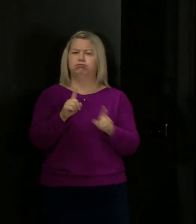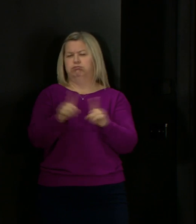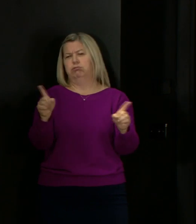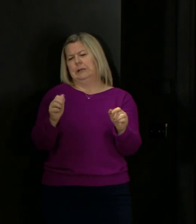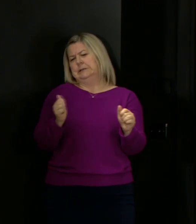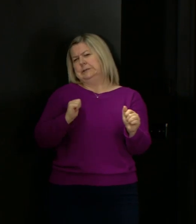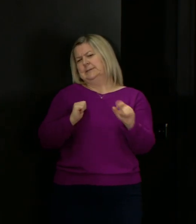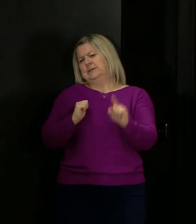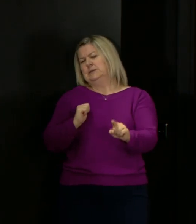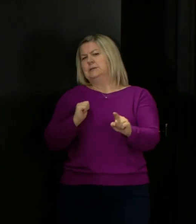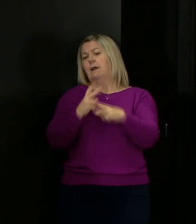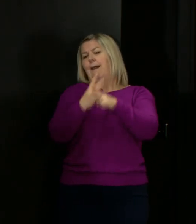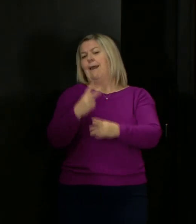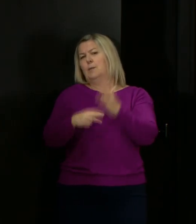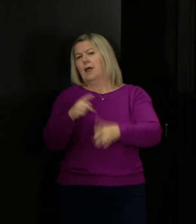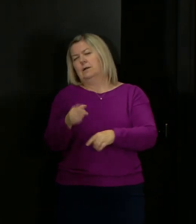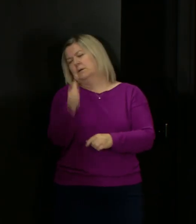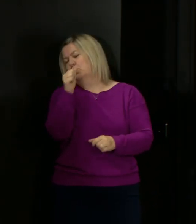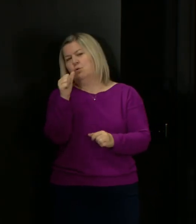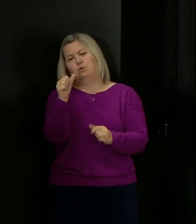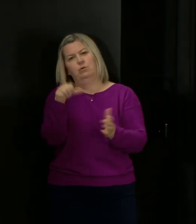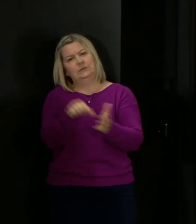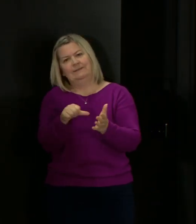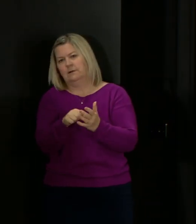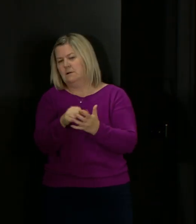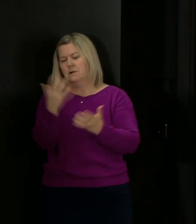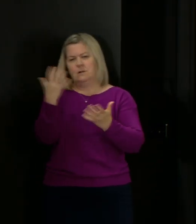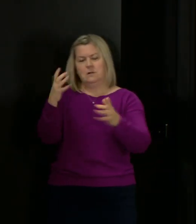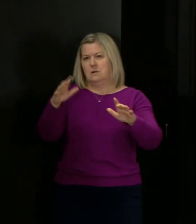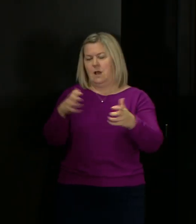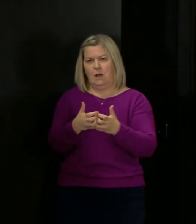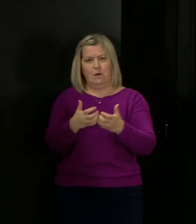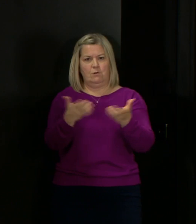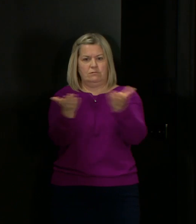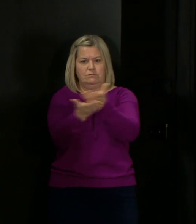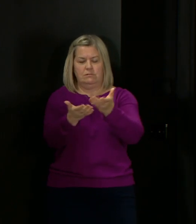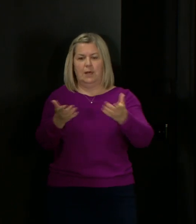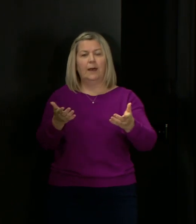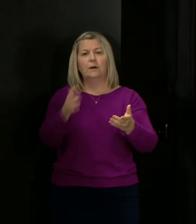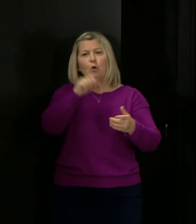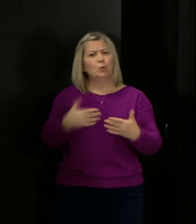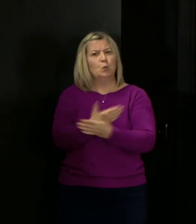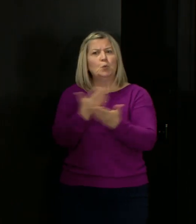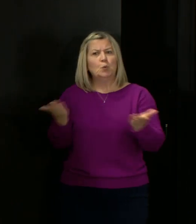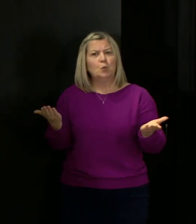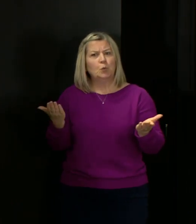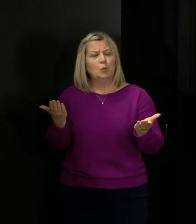planning, which I know it can be a difficult subject for people to have conversations about. It's not a new concept and it's been done in clinical